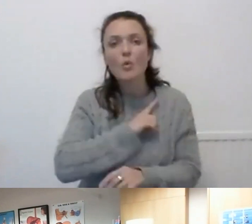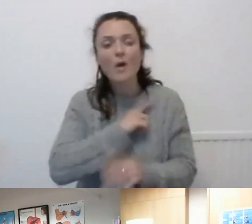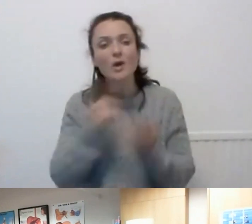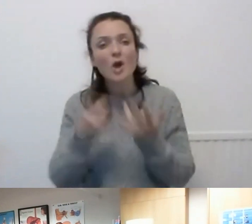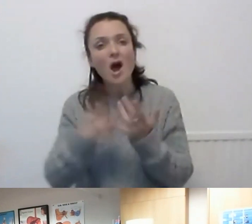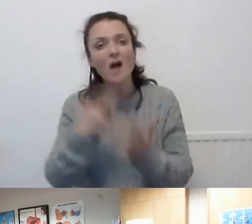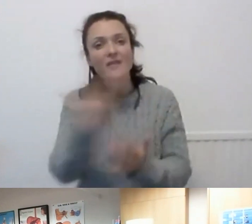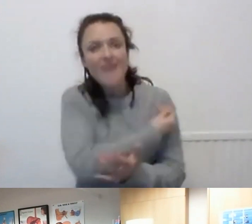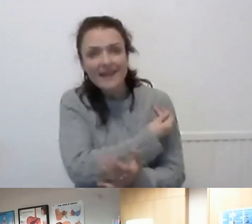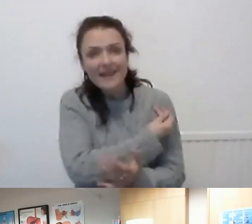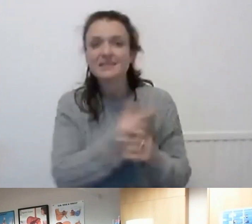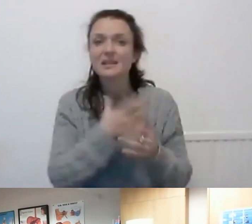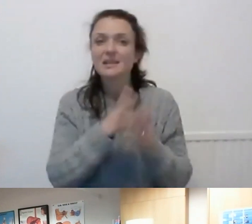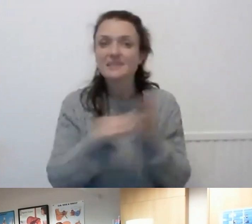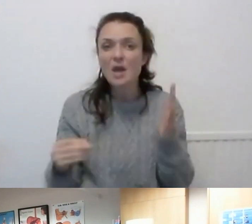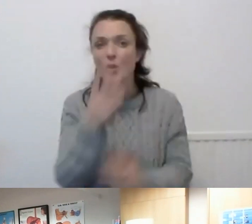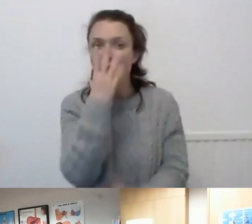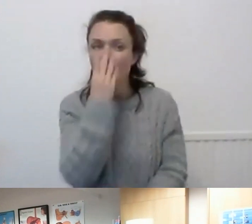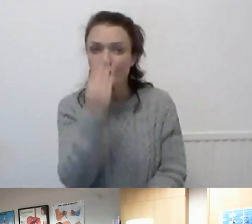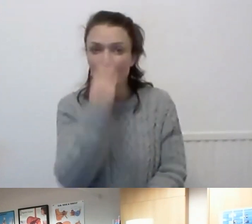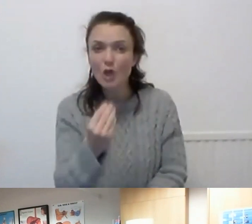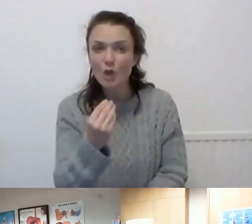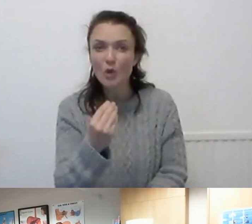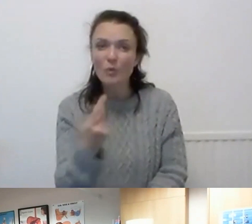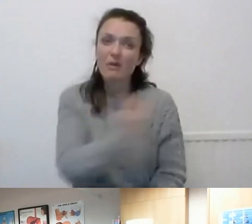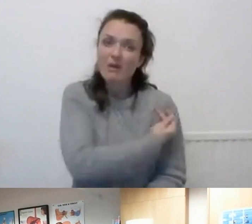we give whooping cough vaccine, there's a strongly recommended for pregnant women. So it's one of